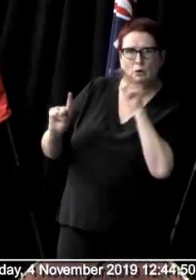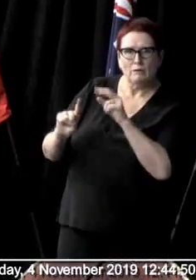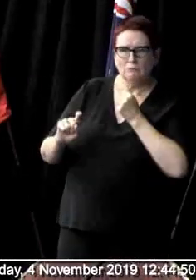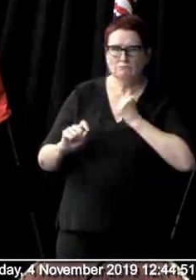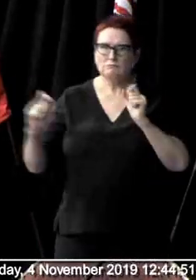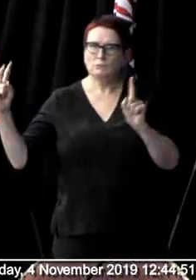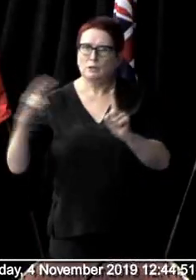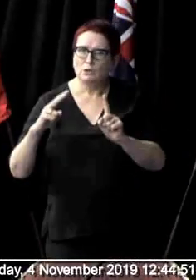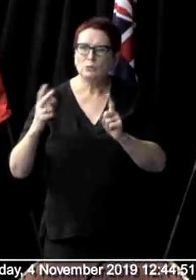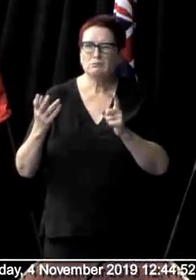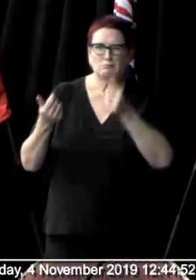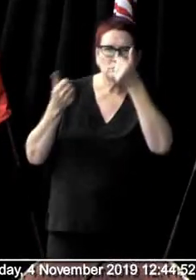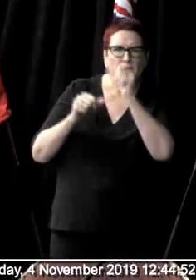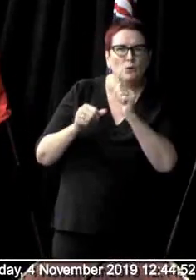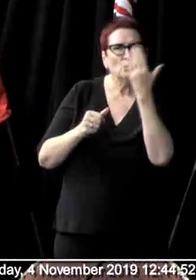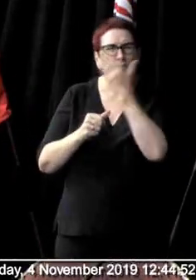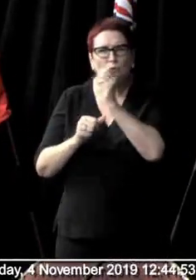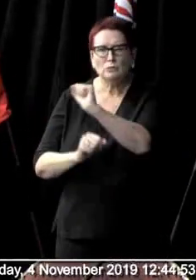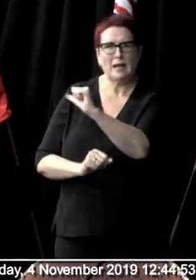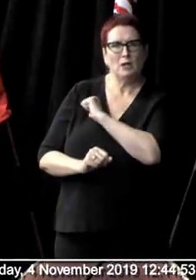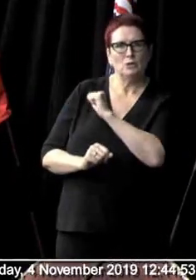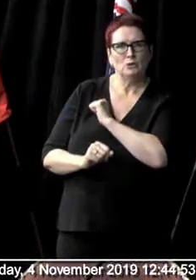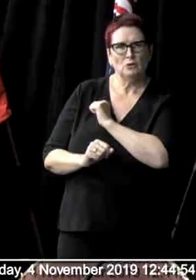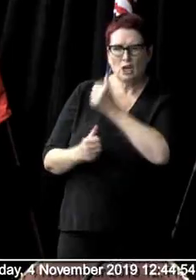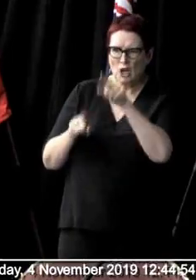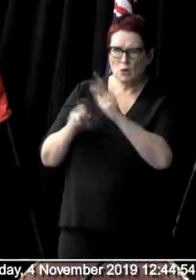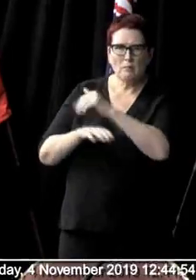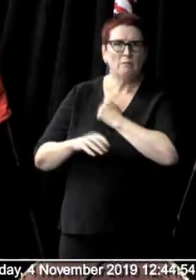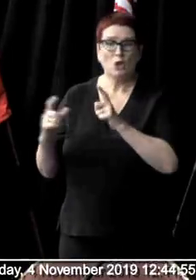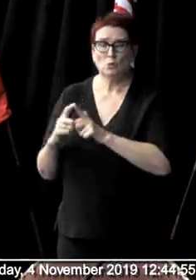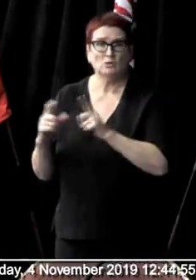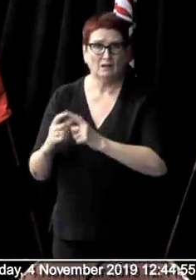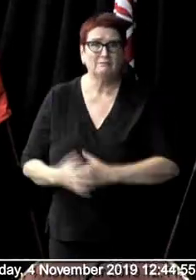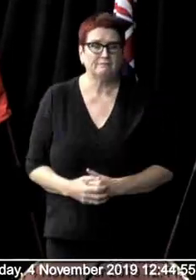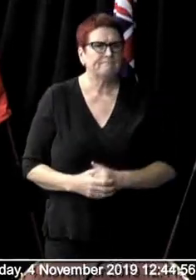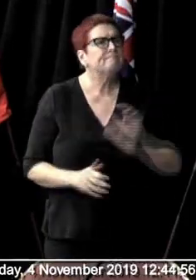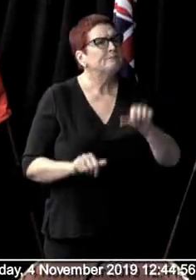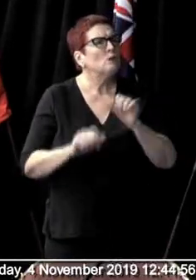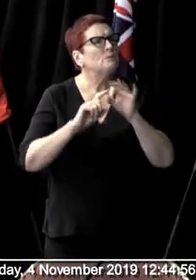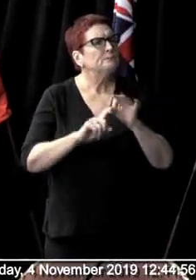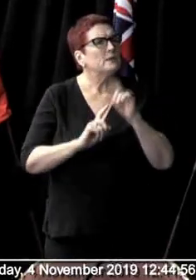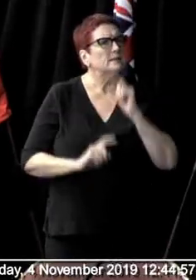the school side, the parent side, and – and my daughter. Alright. So you speak about walking into the meeting with eight teachers.